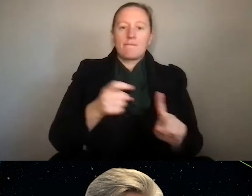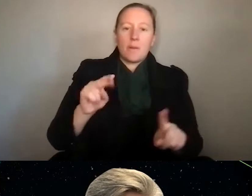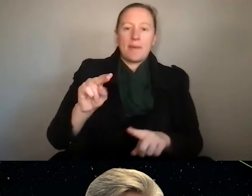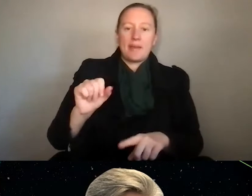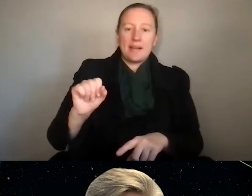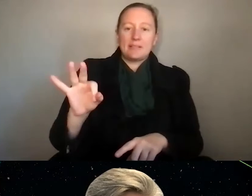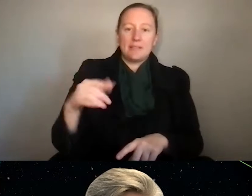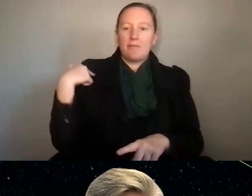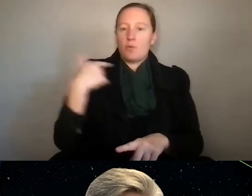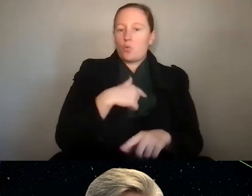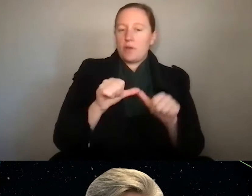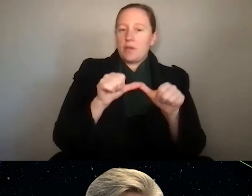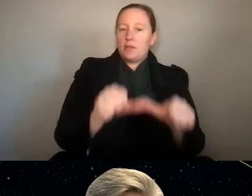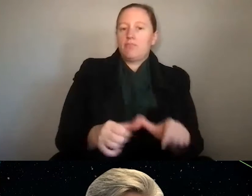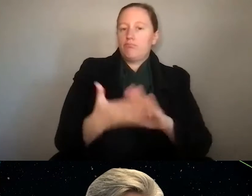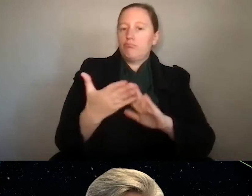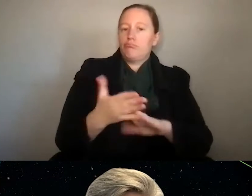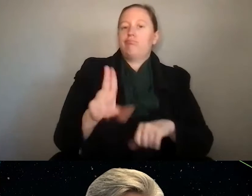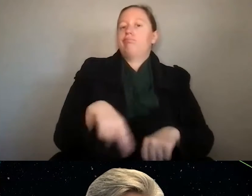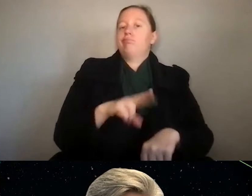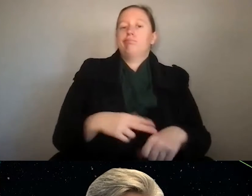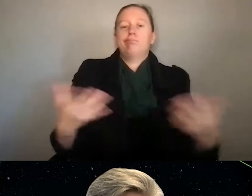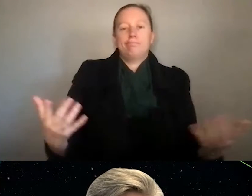we continue to move forward with our programs.